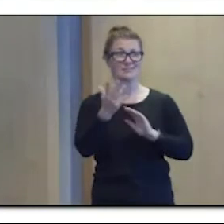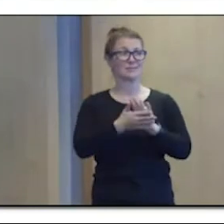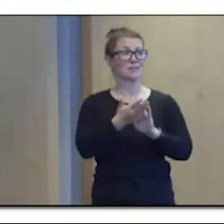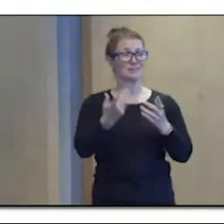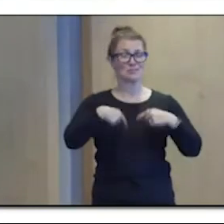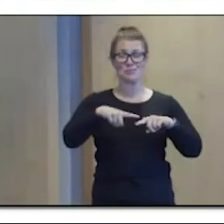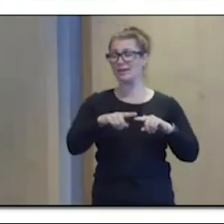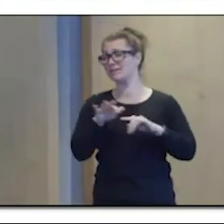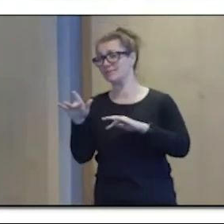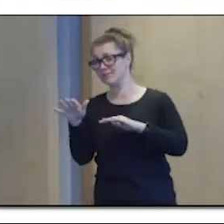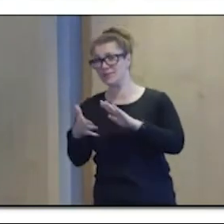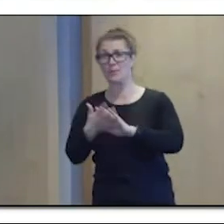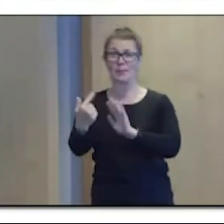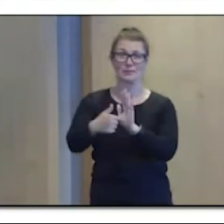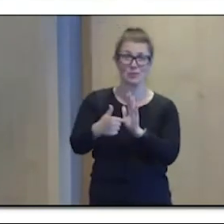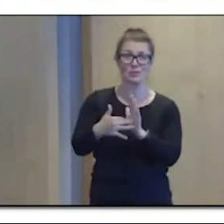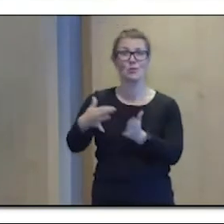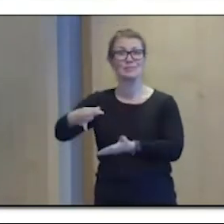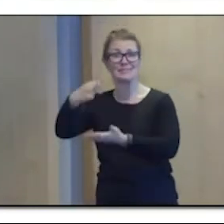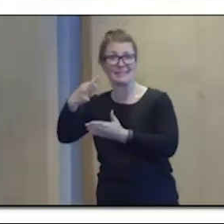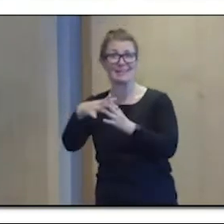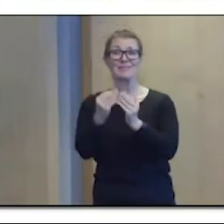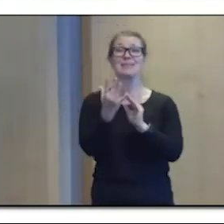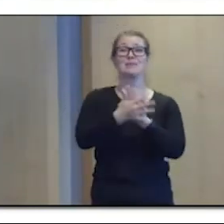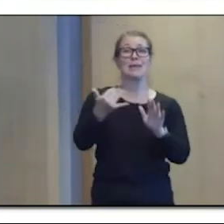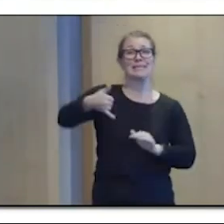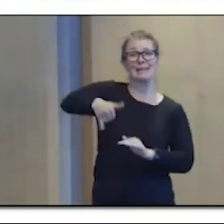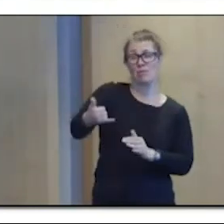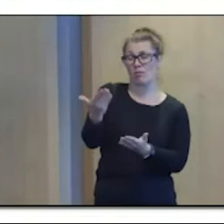we went to the toilet which means that we turned on our kettles and started using electricity.